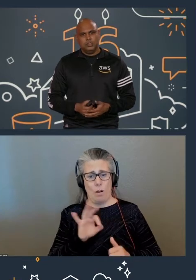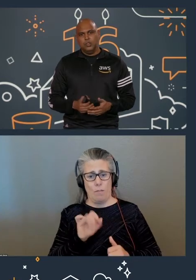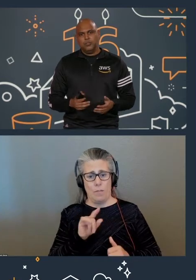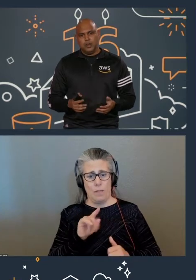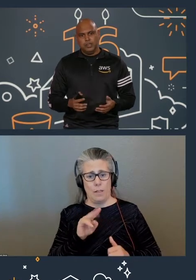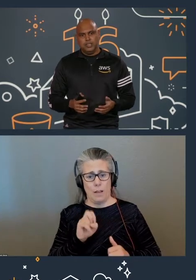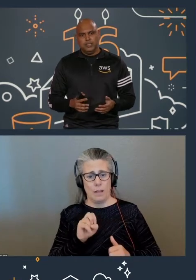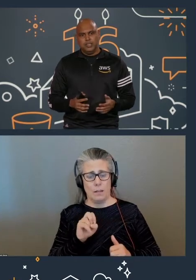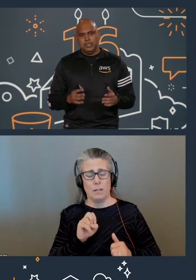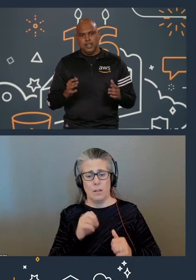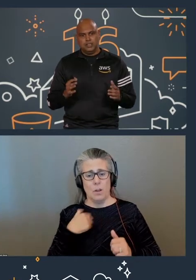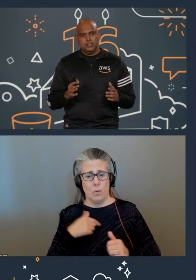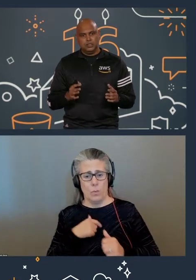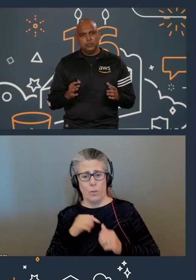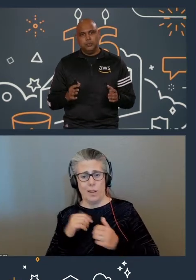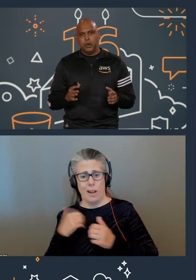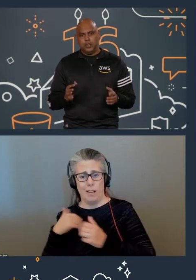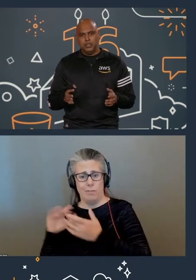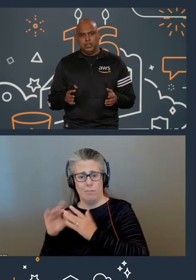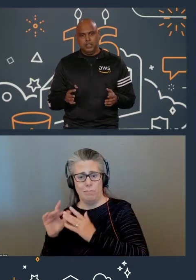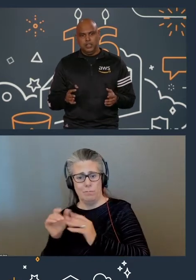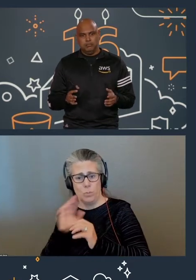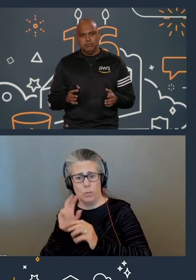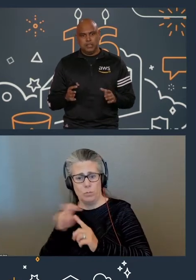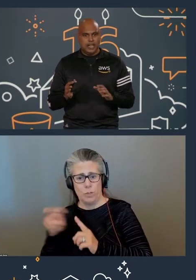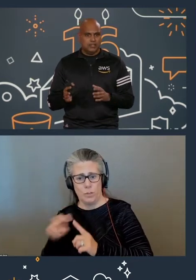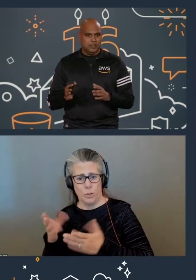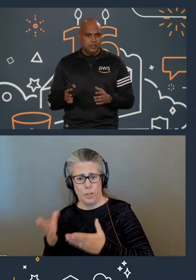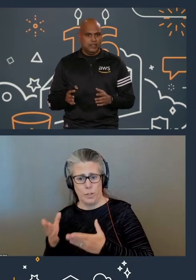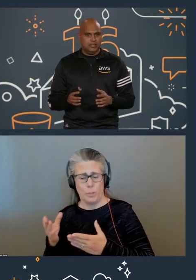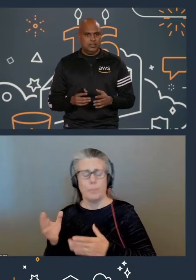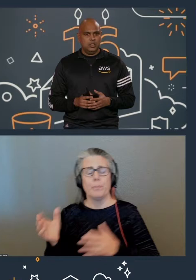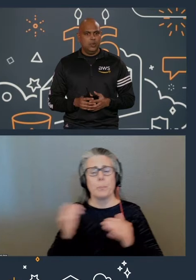Snow Family in general has two broad class of devices.